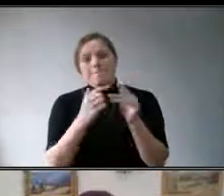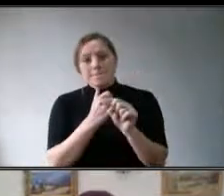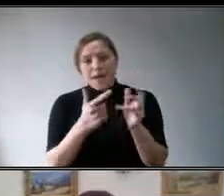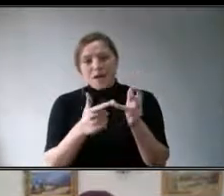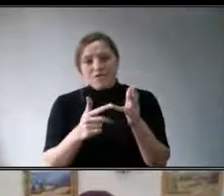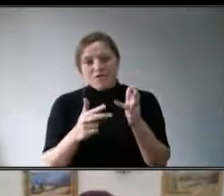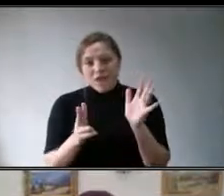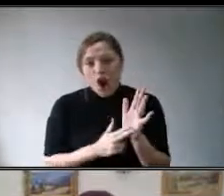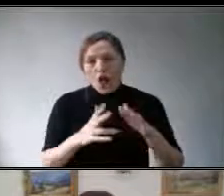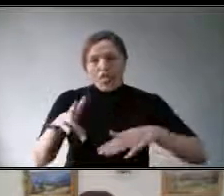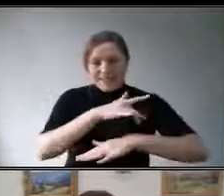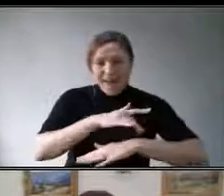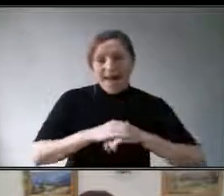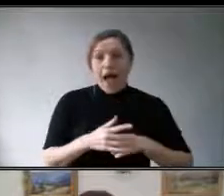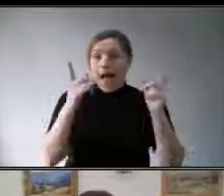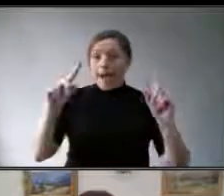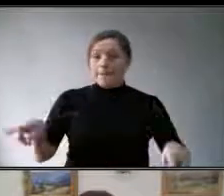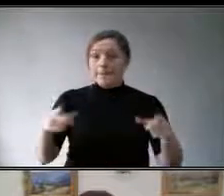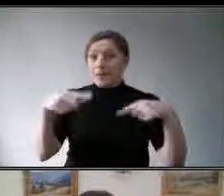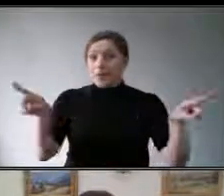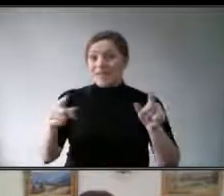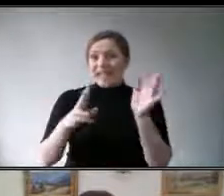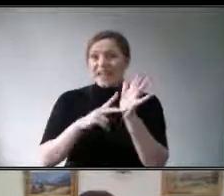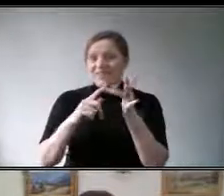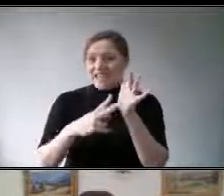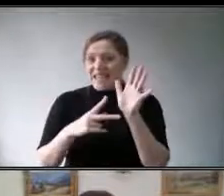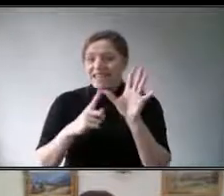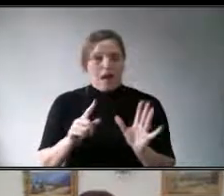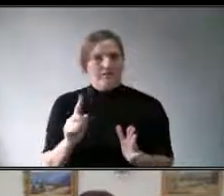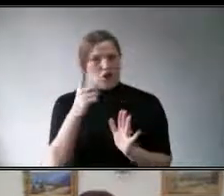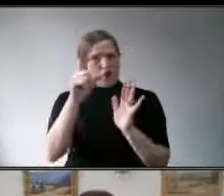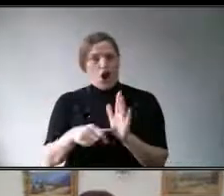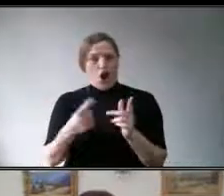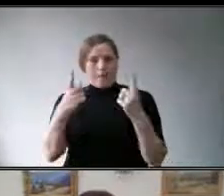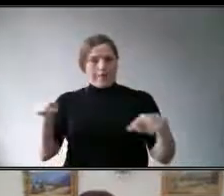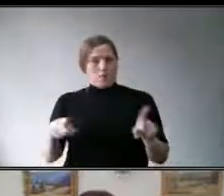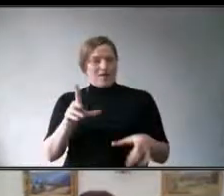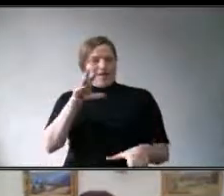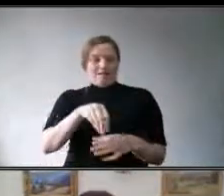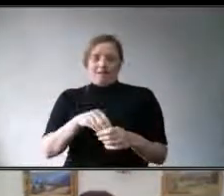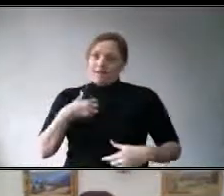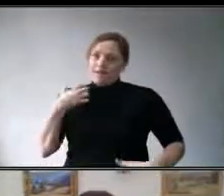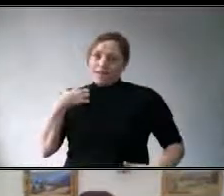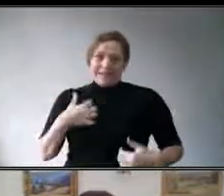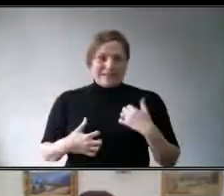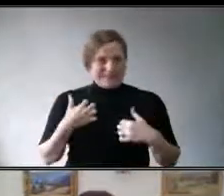time we've had a music organisation in the program so as a musician i'm very excited about that iran